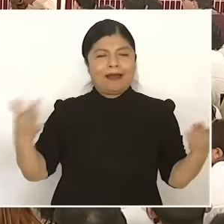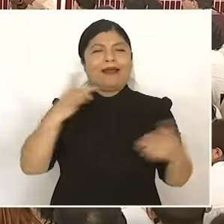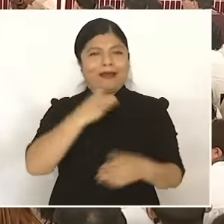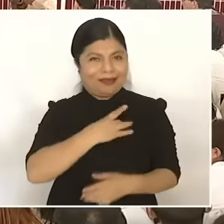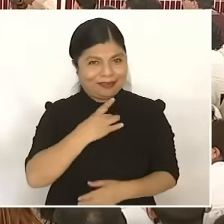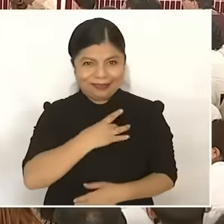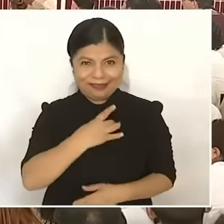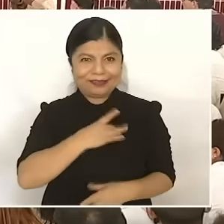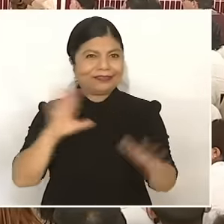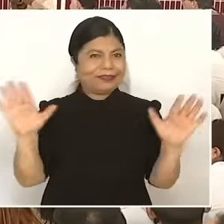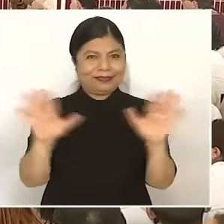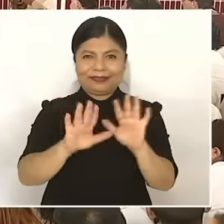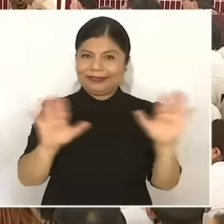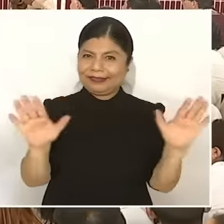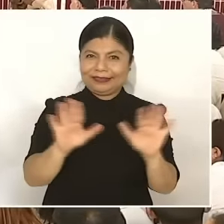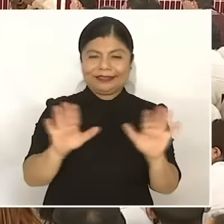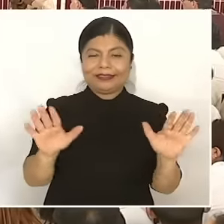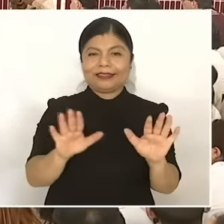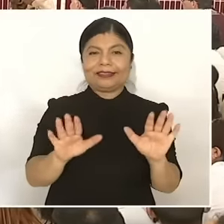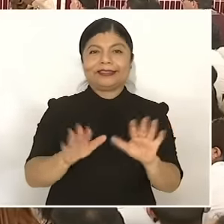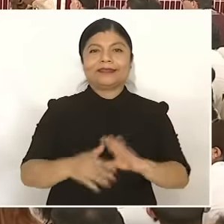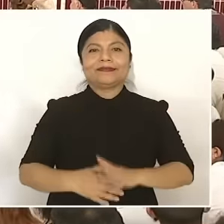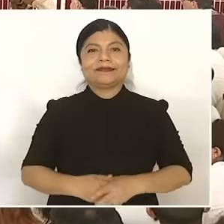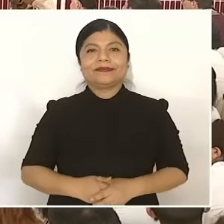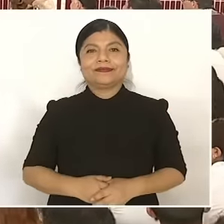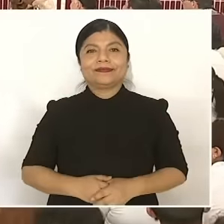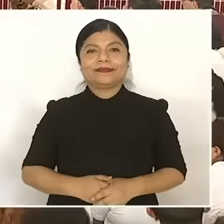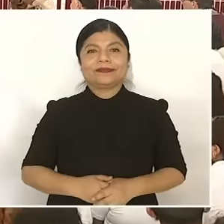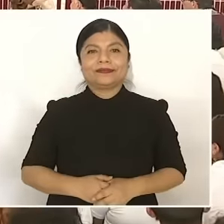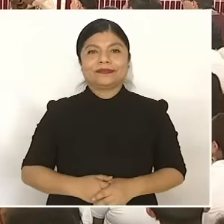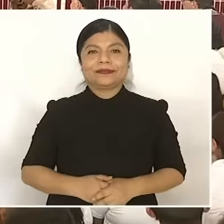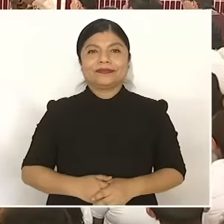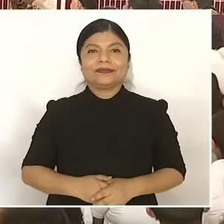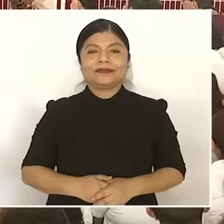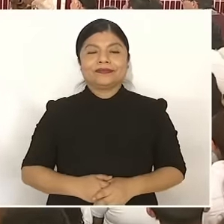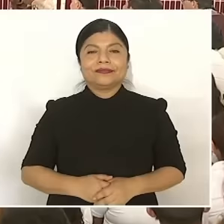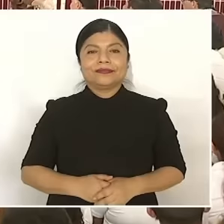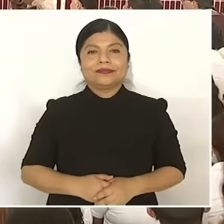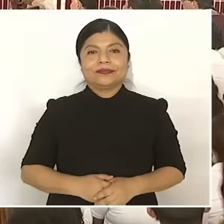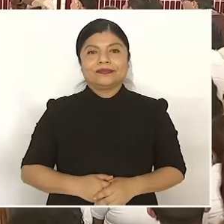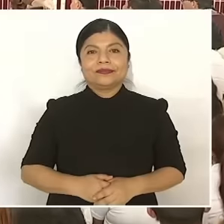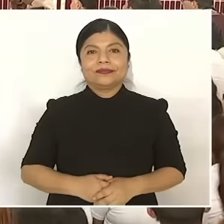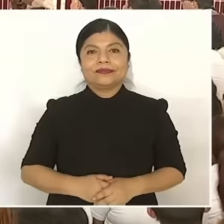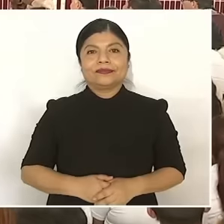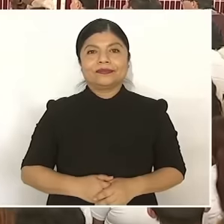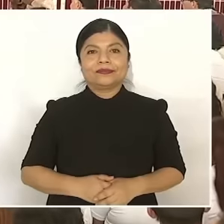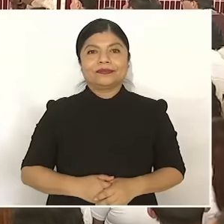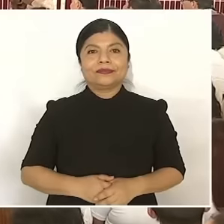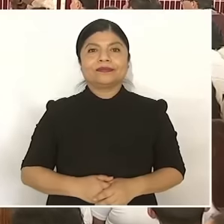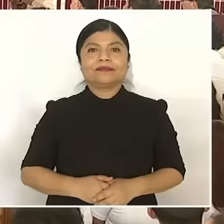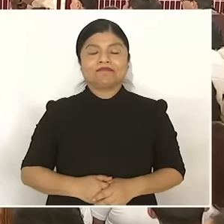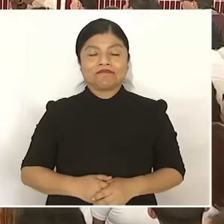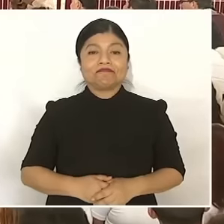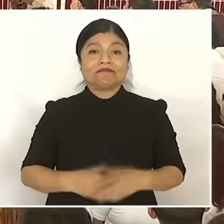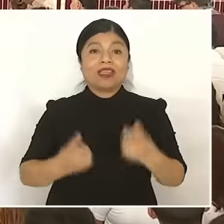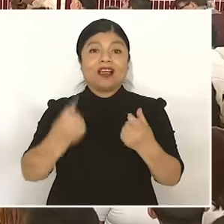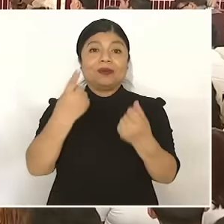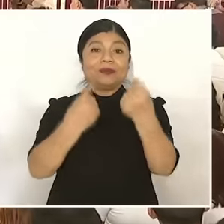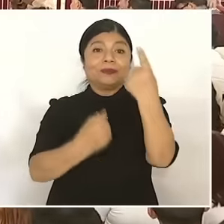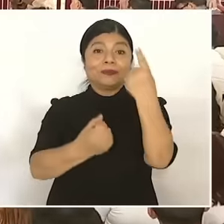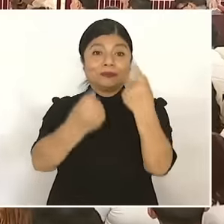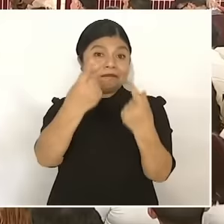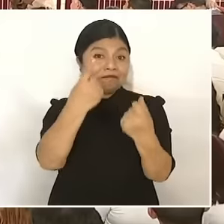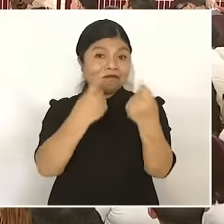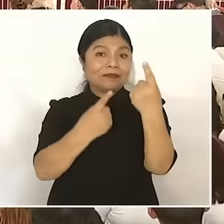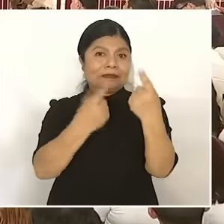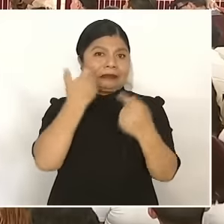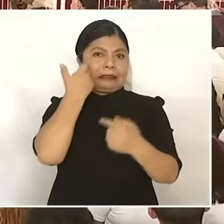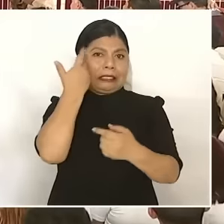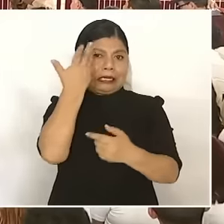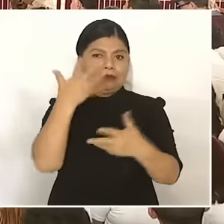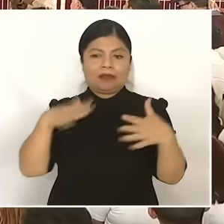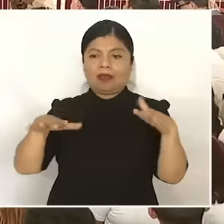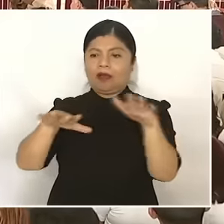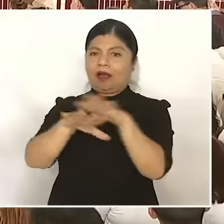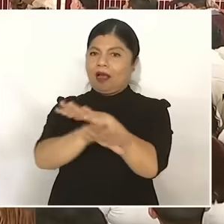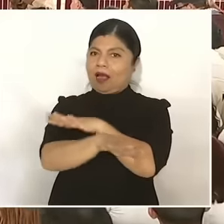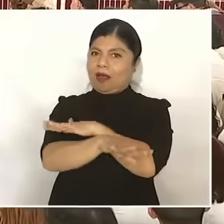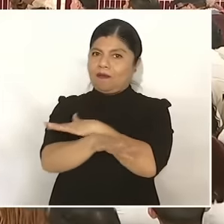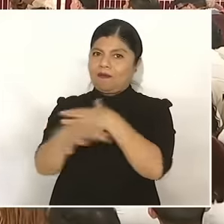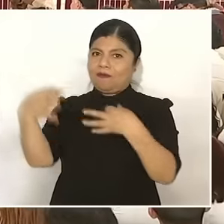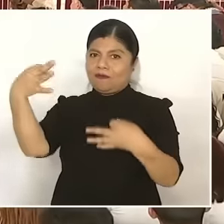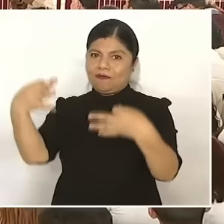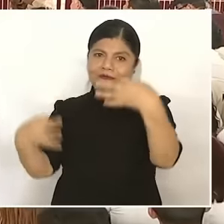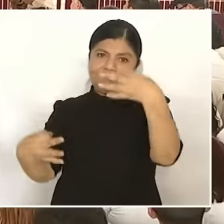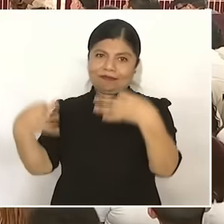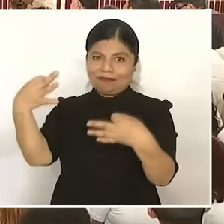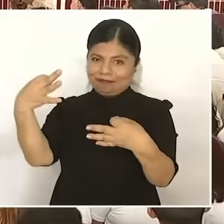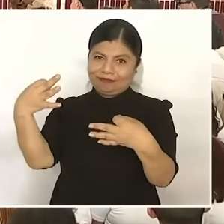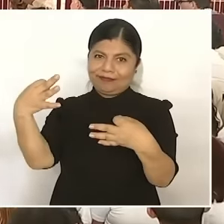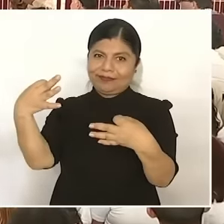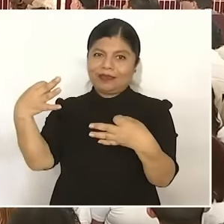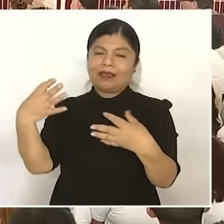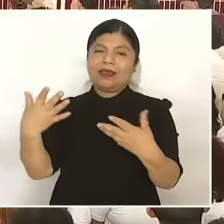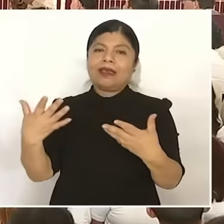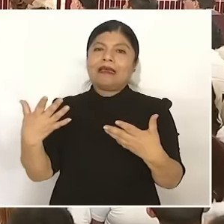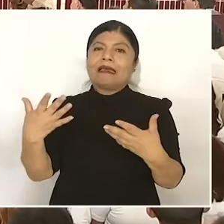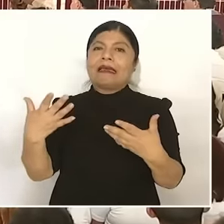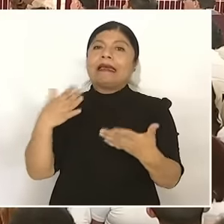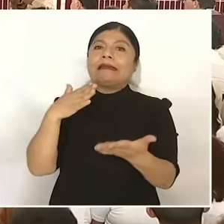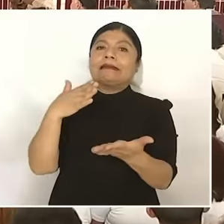they are there, trying to stop this reform, which is essential because we have to put an end to